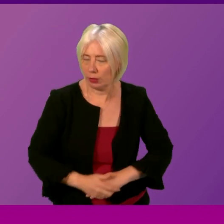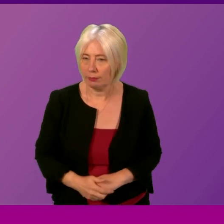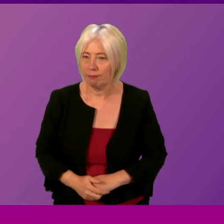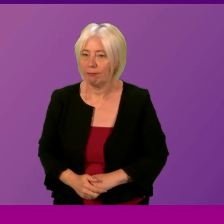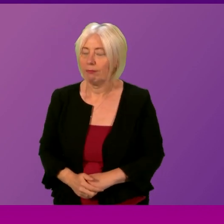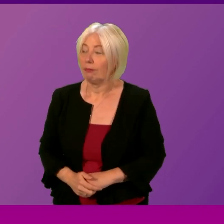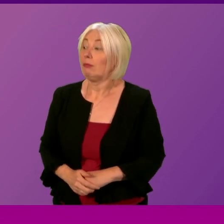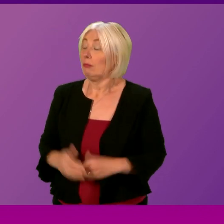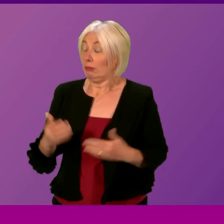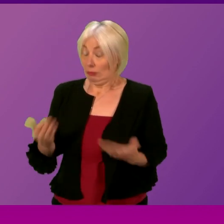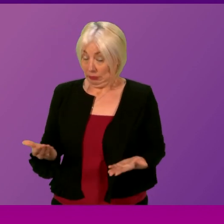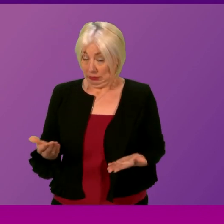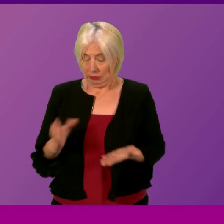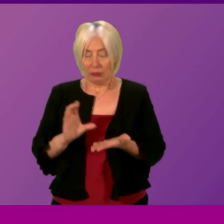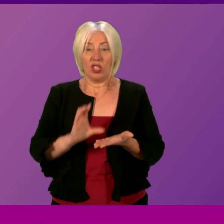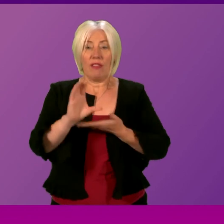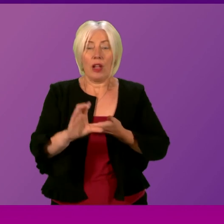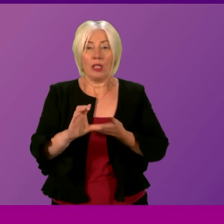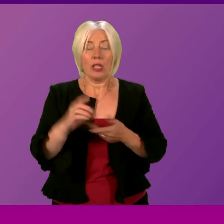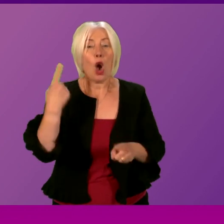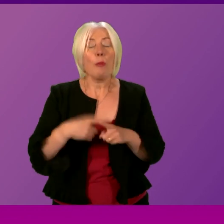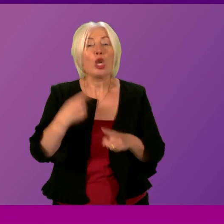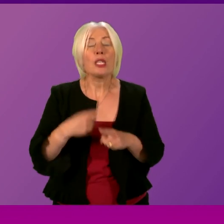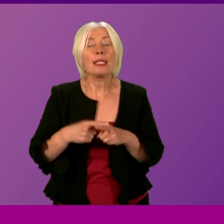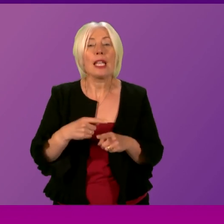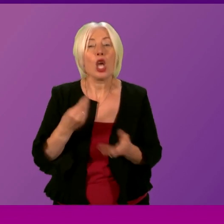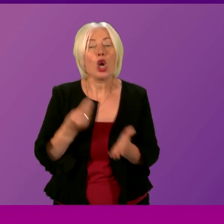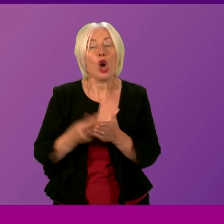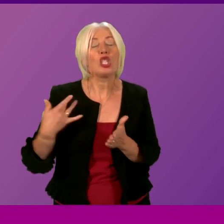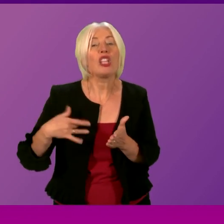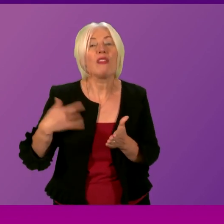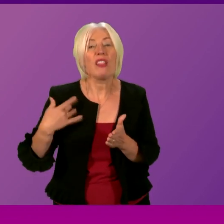To fund an emergency cost of living act, we would need to have progressive taxation,